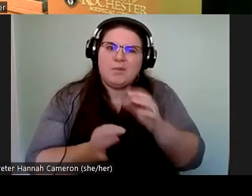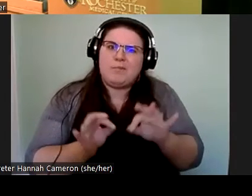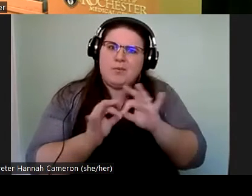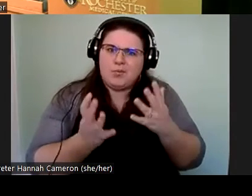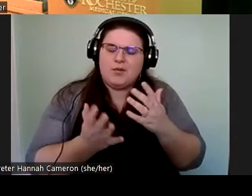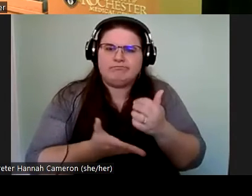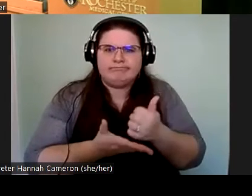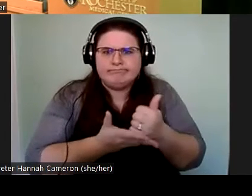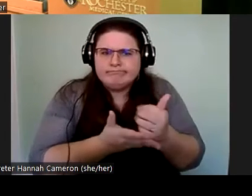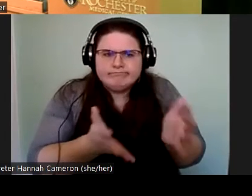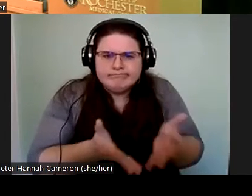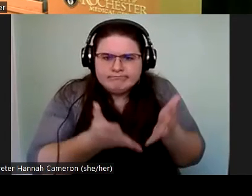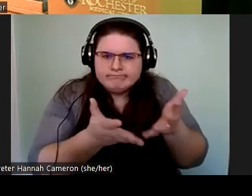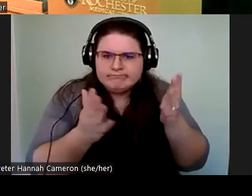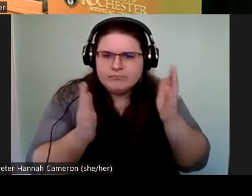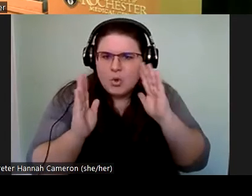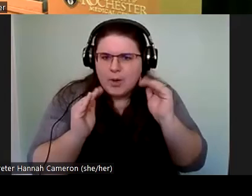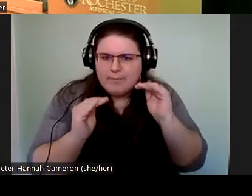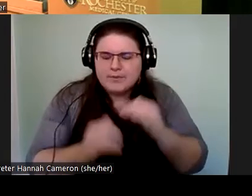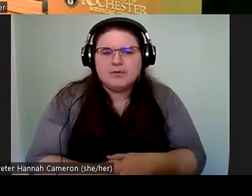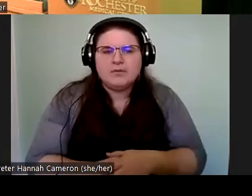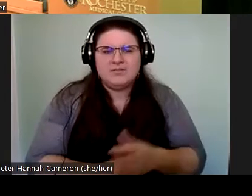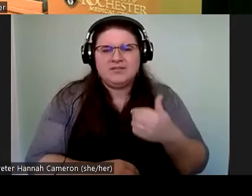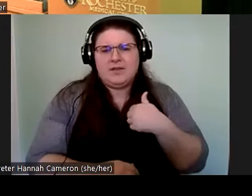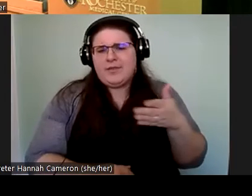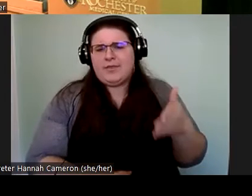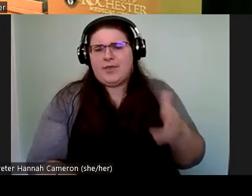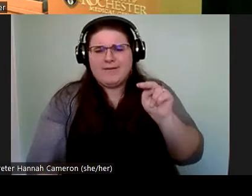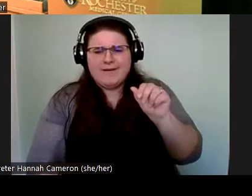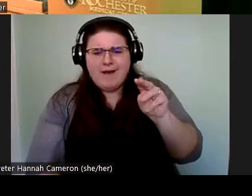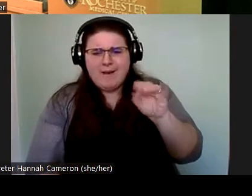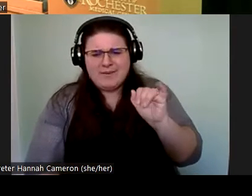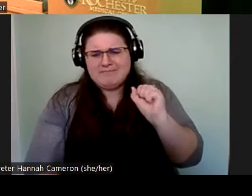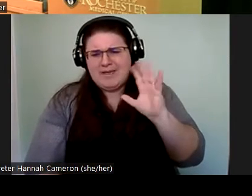been around Nami long enough and had you know way too many conversations with people who just have